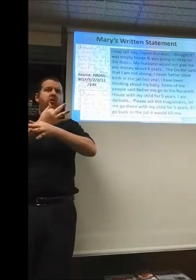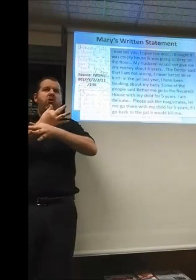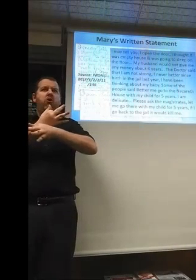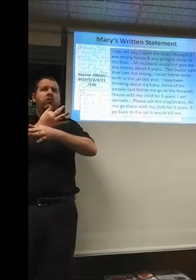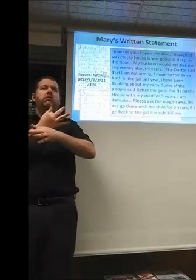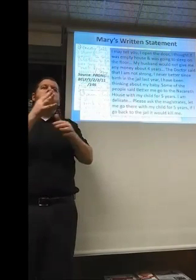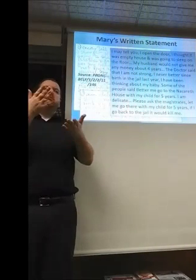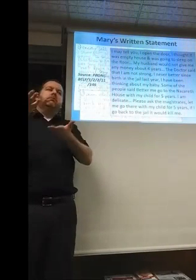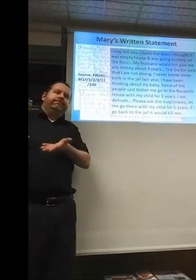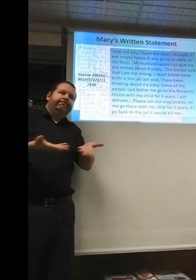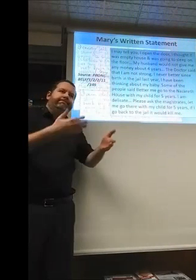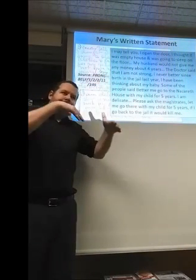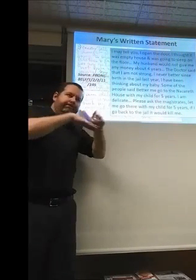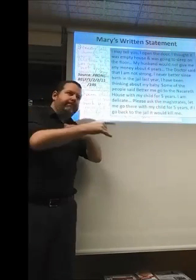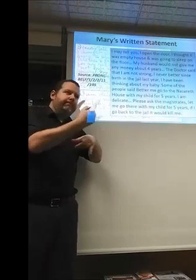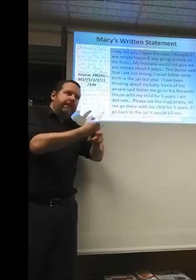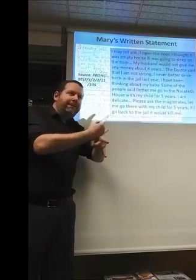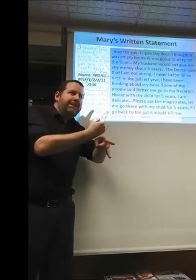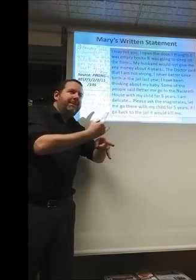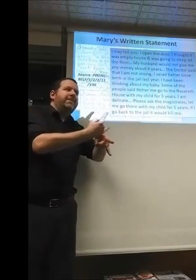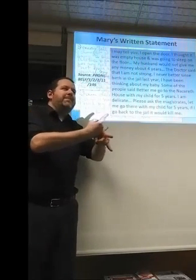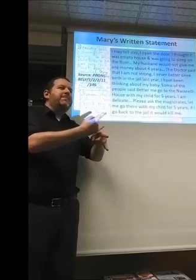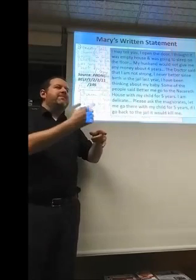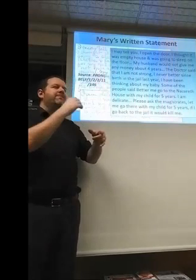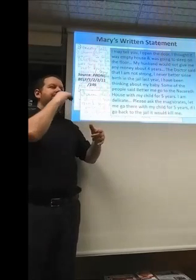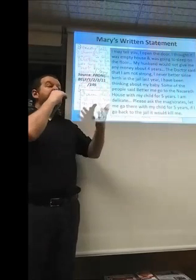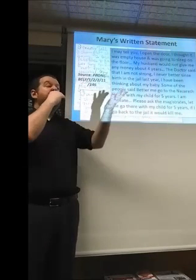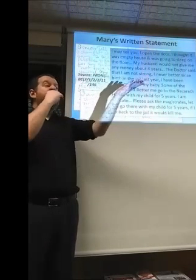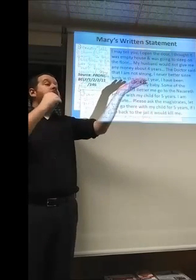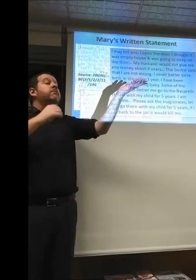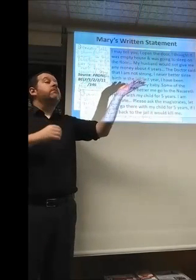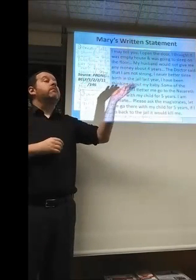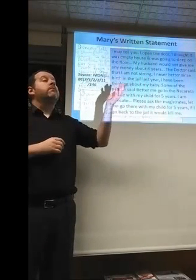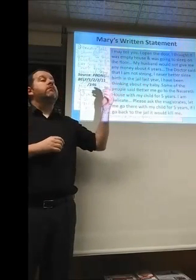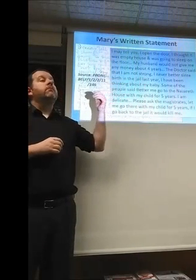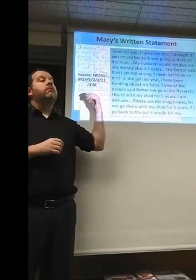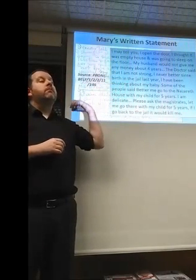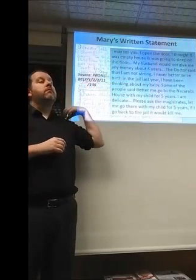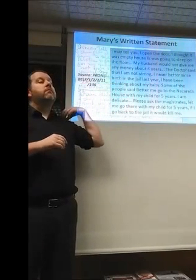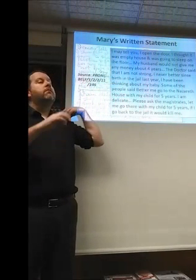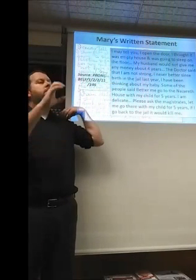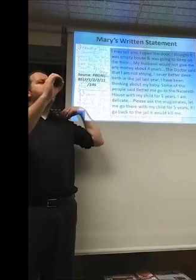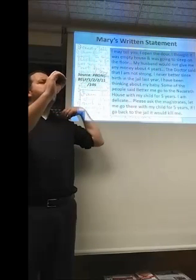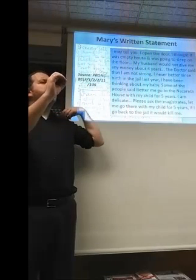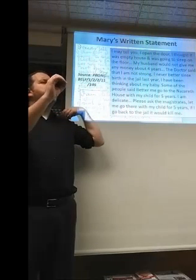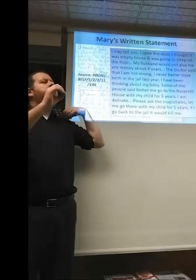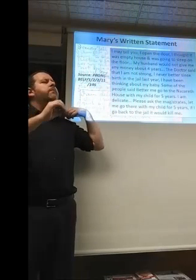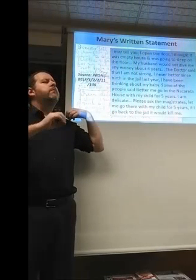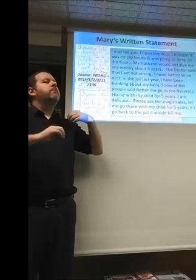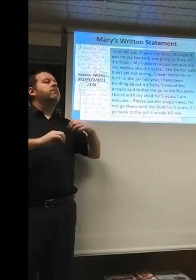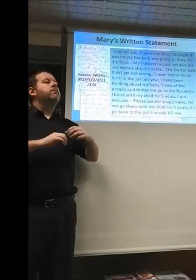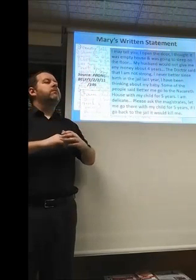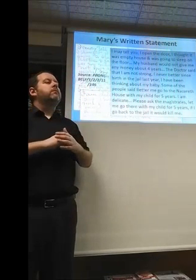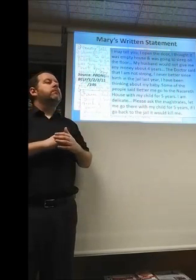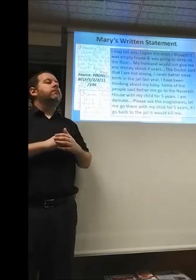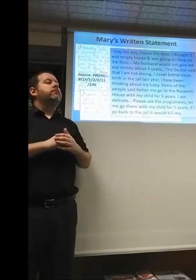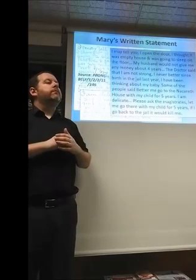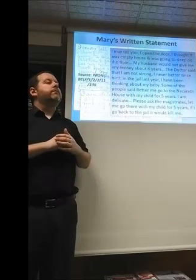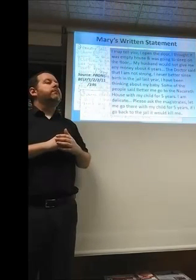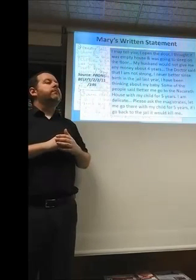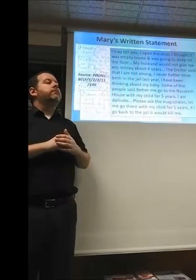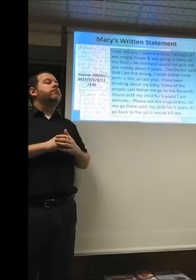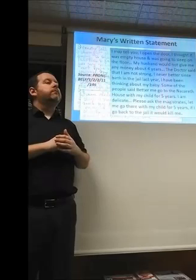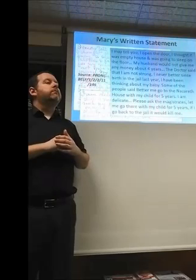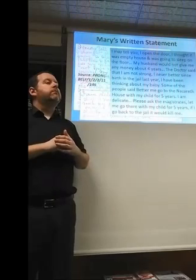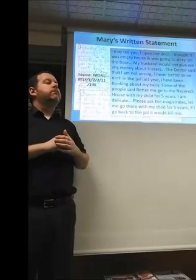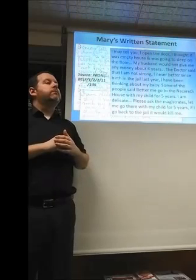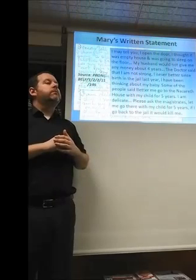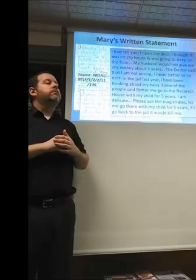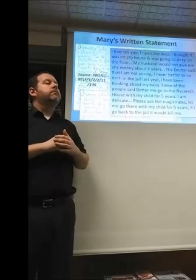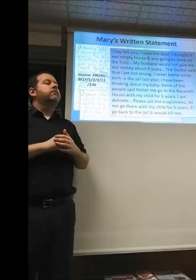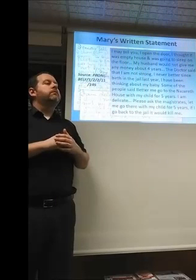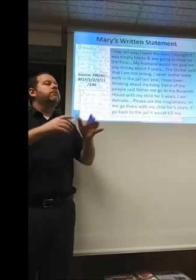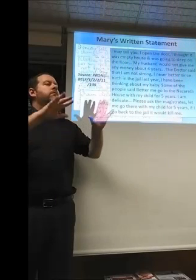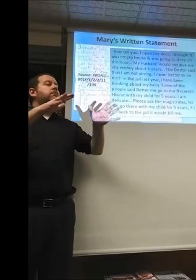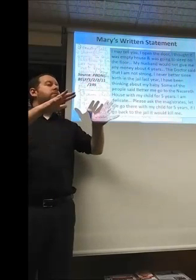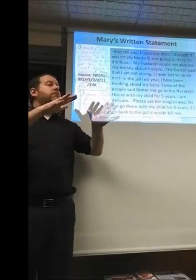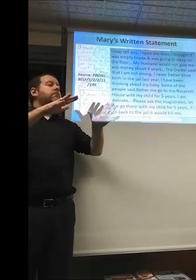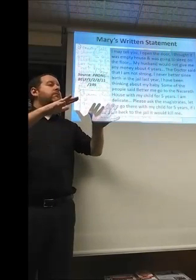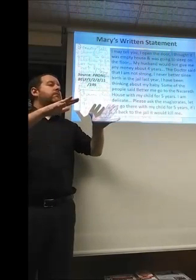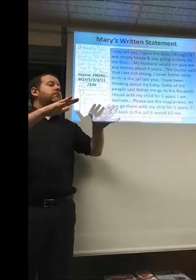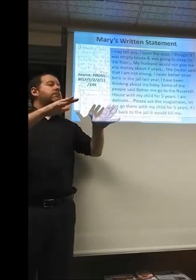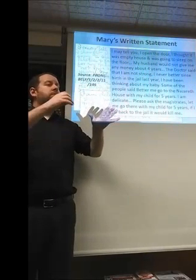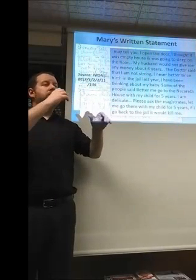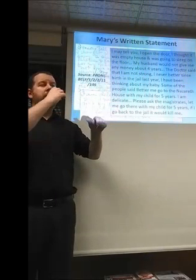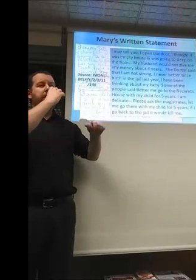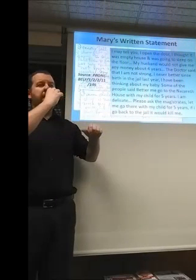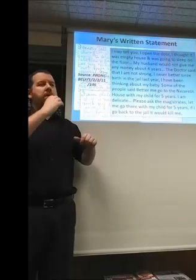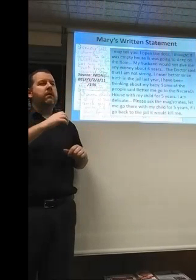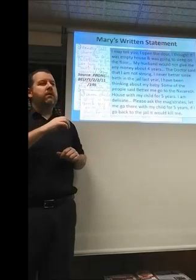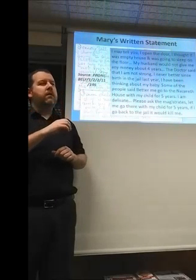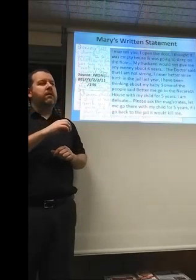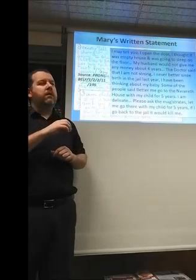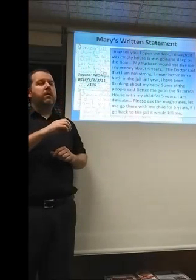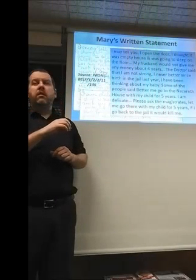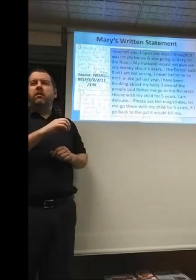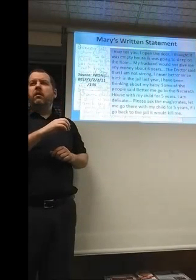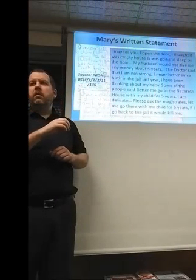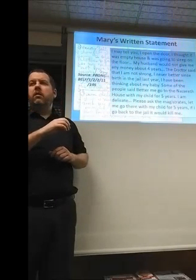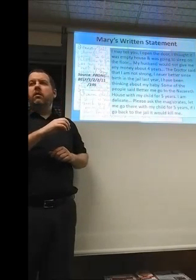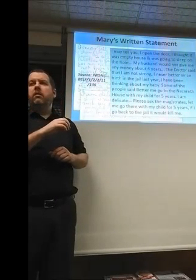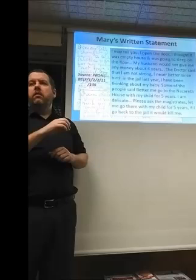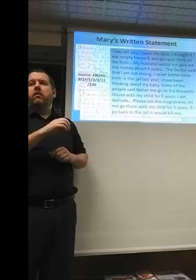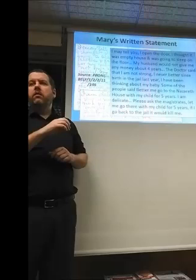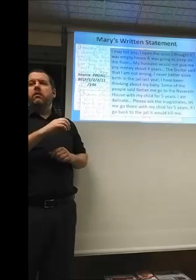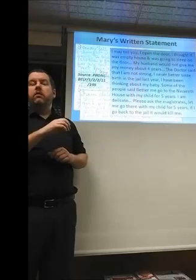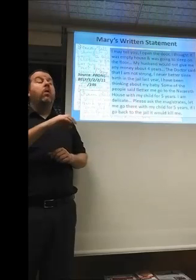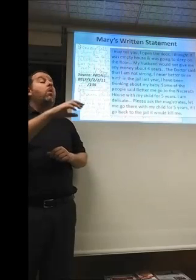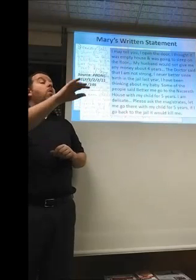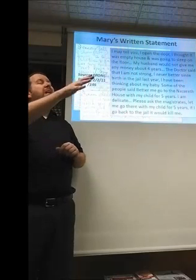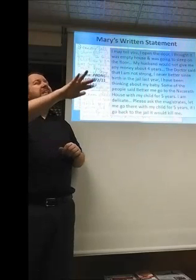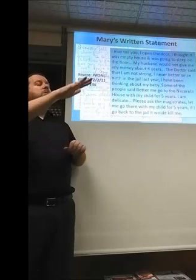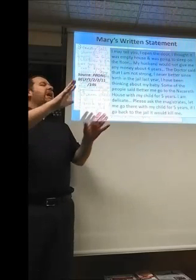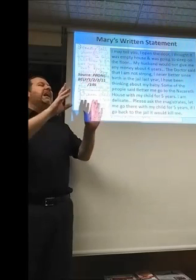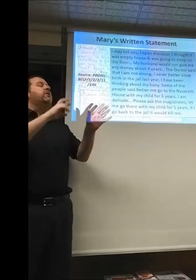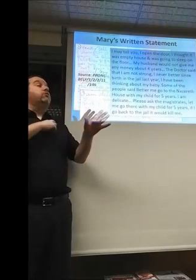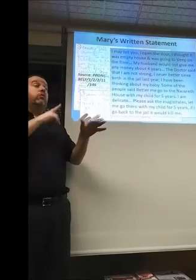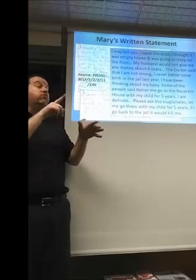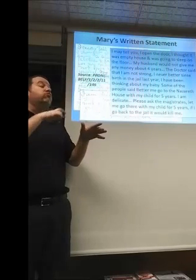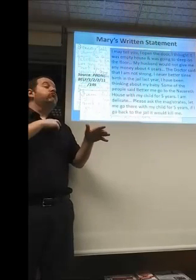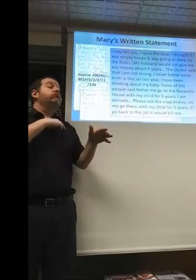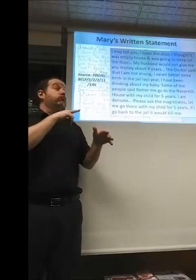Brought a doctor in, the doctor said that he had examined her and that definitely there